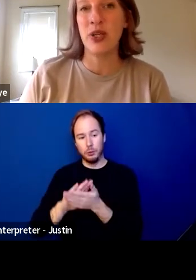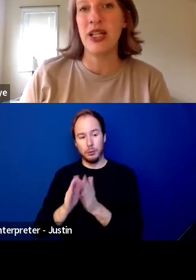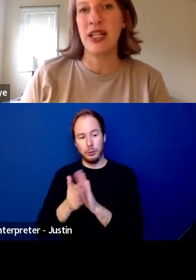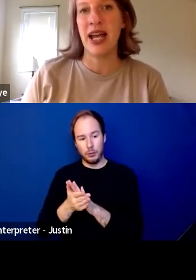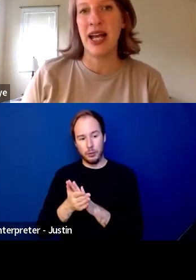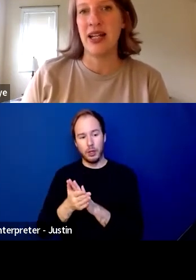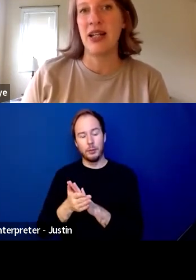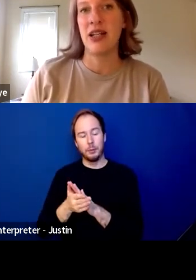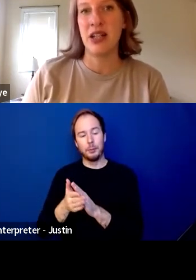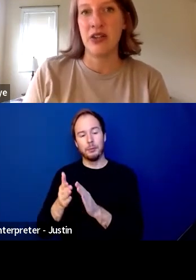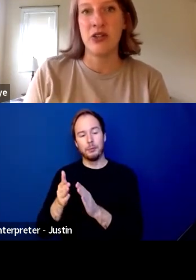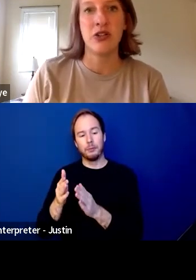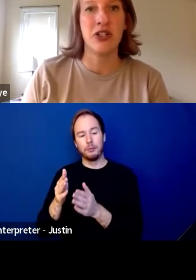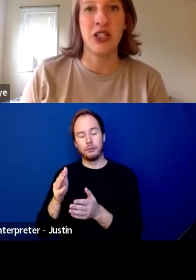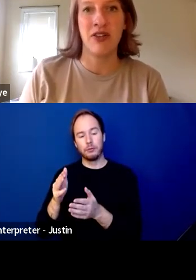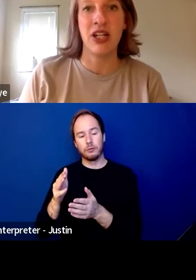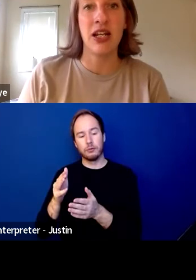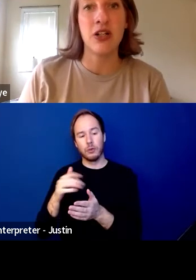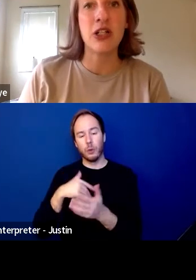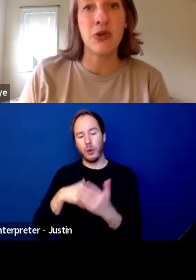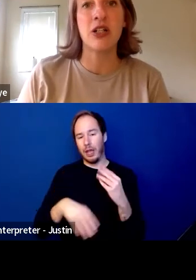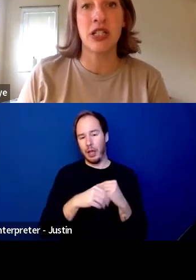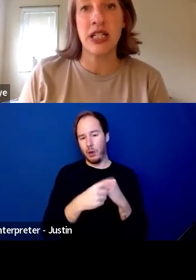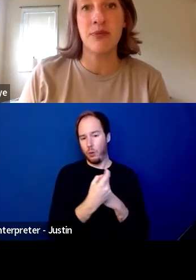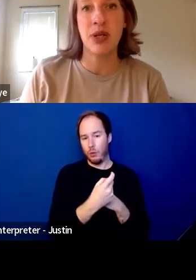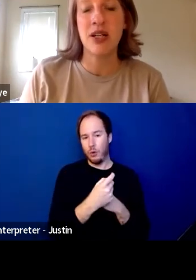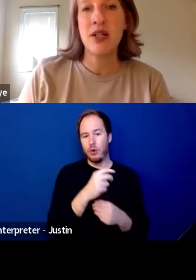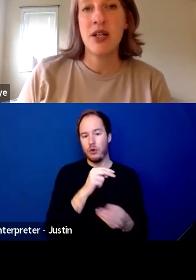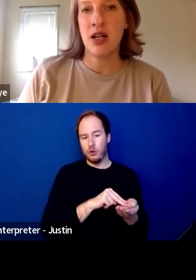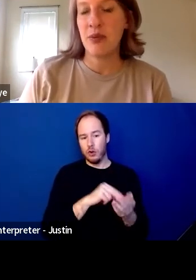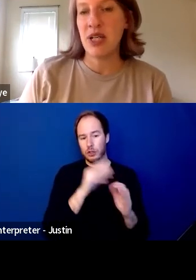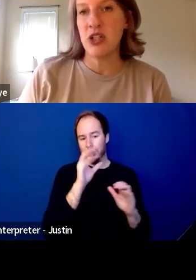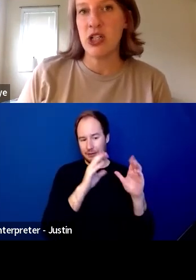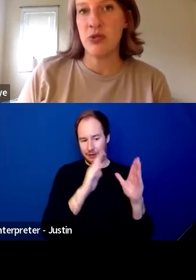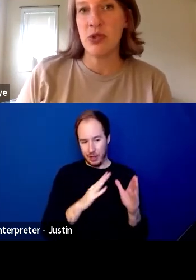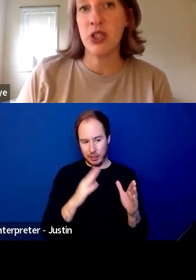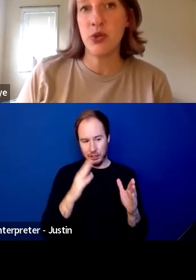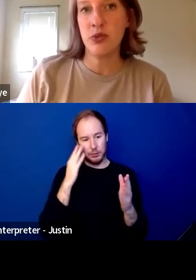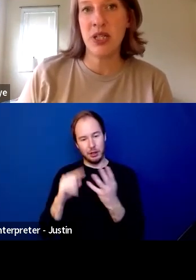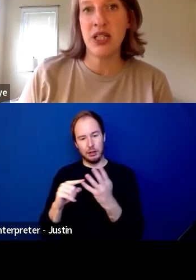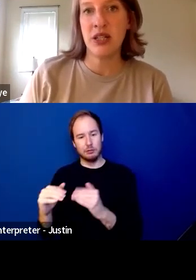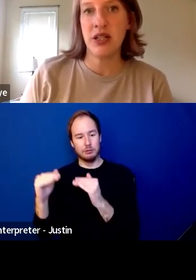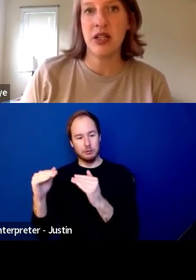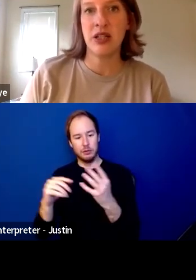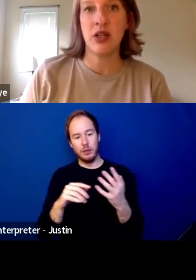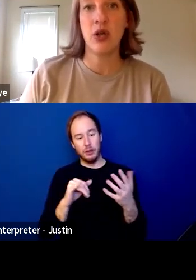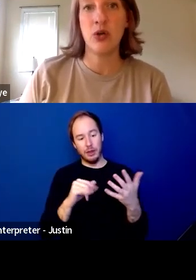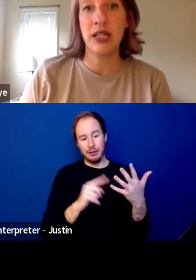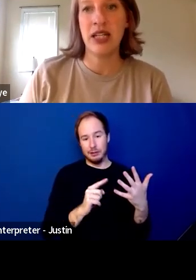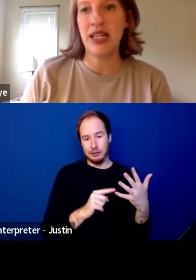we added another nurse navigator to our team and she will soon be the only